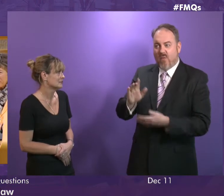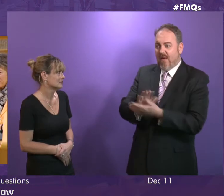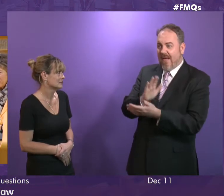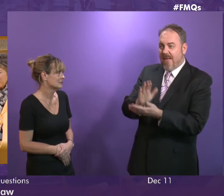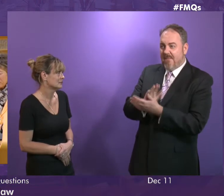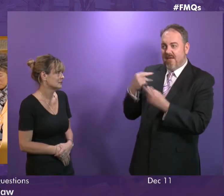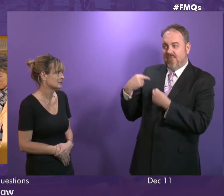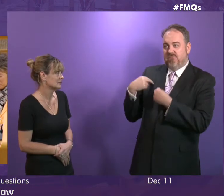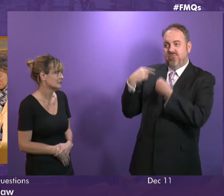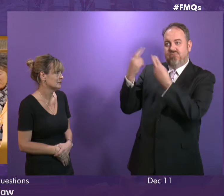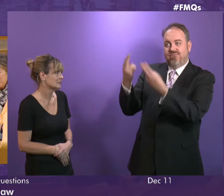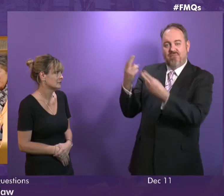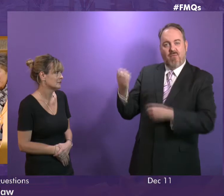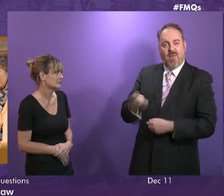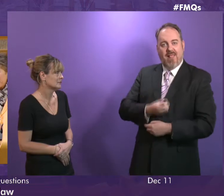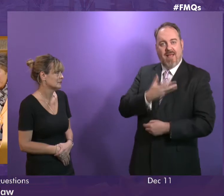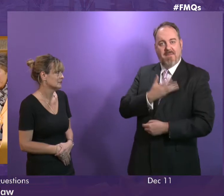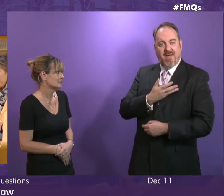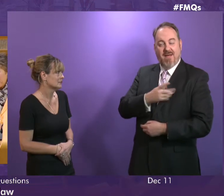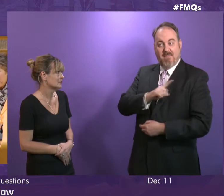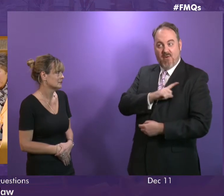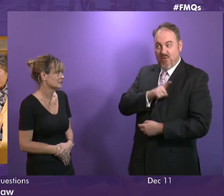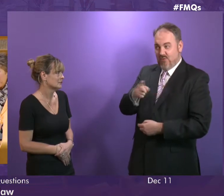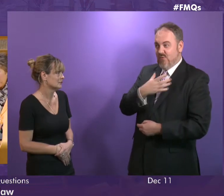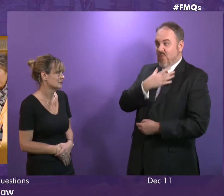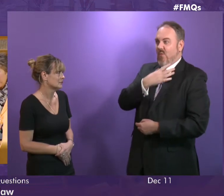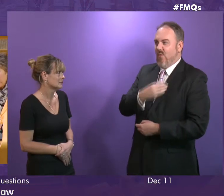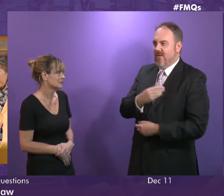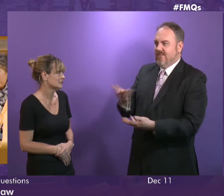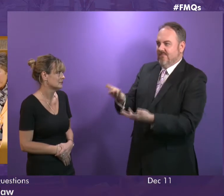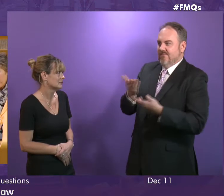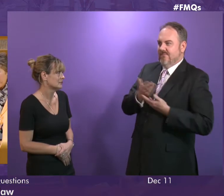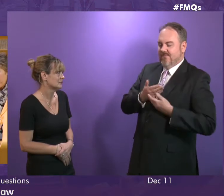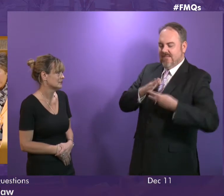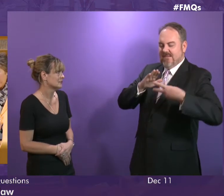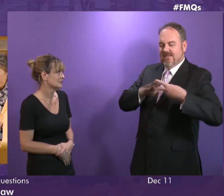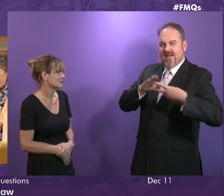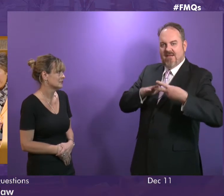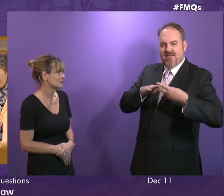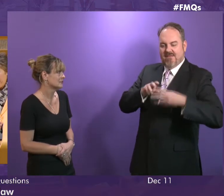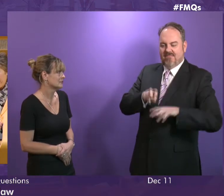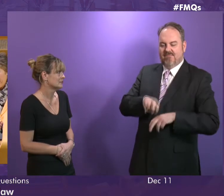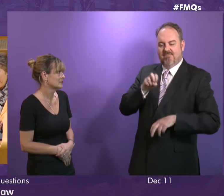because he will give her what she really craves—that second independence referendum. However, in